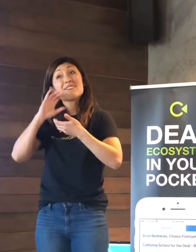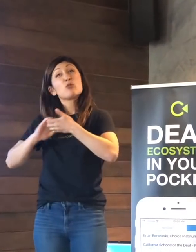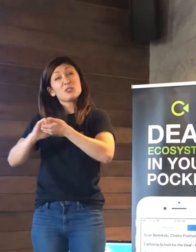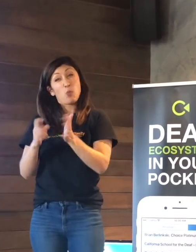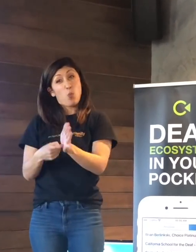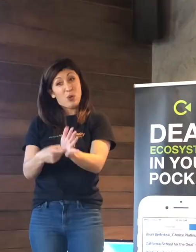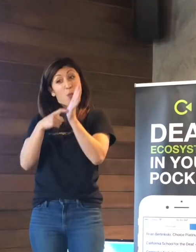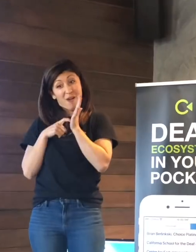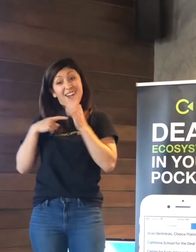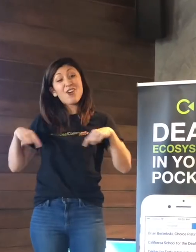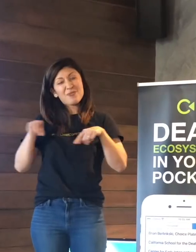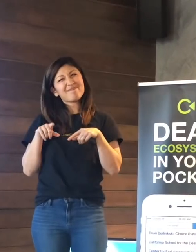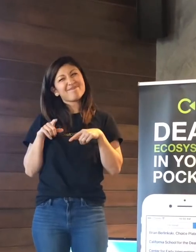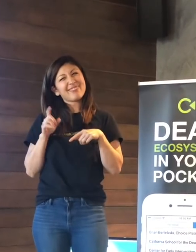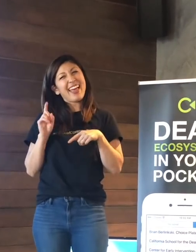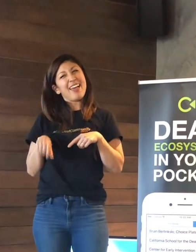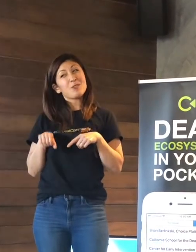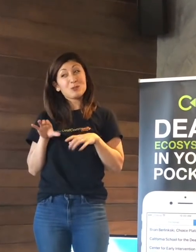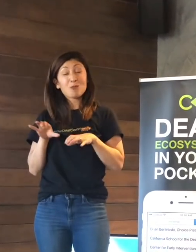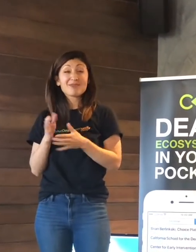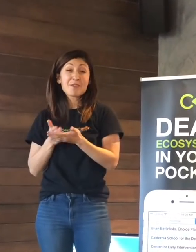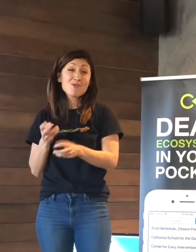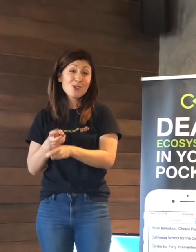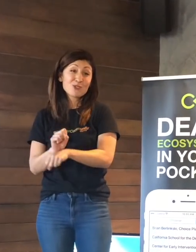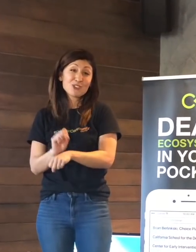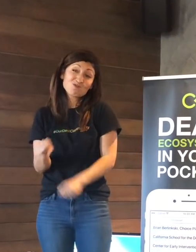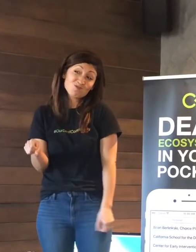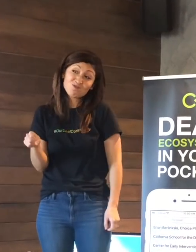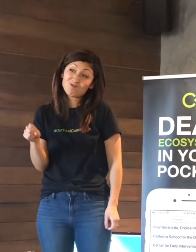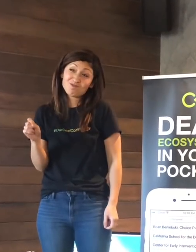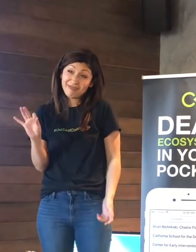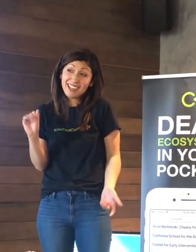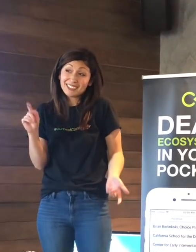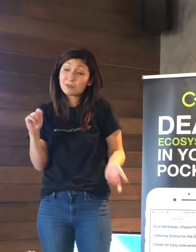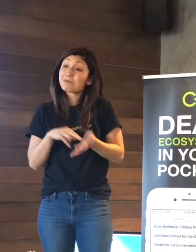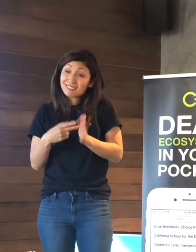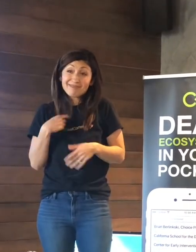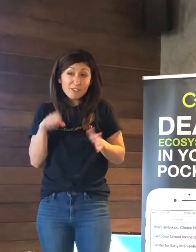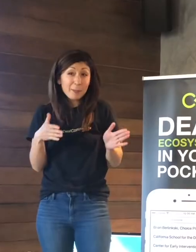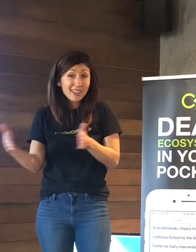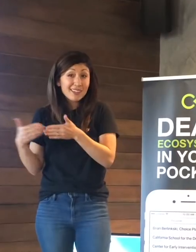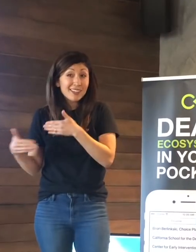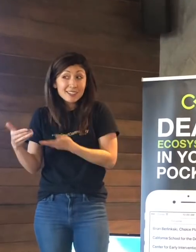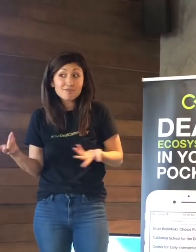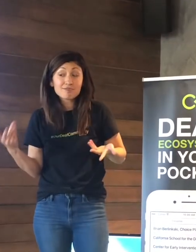Supporting the Deaf ecosystem requires that we do some hard work. That's the truth. It means we have to plan ahead.